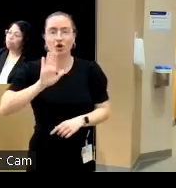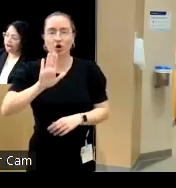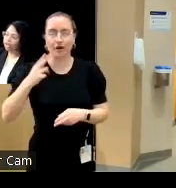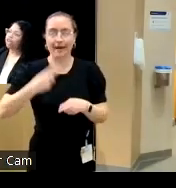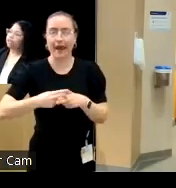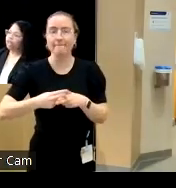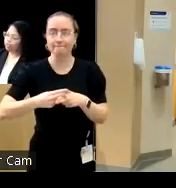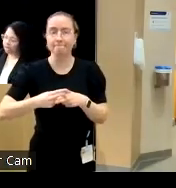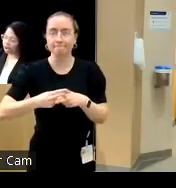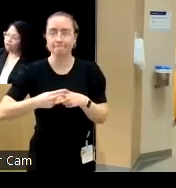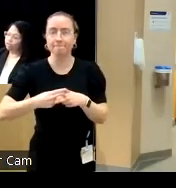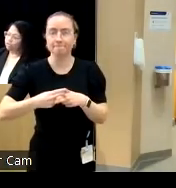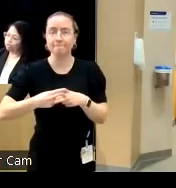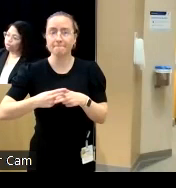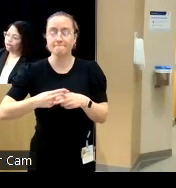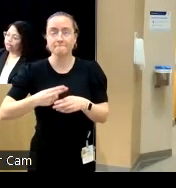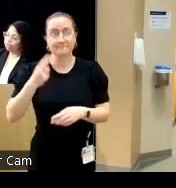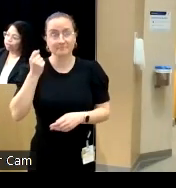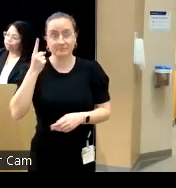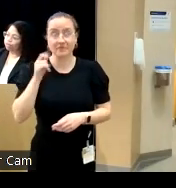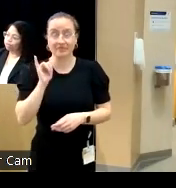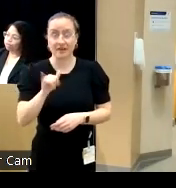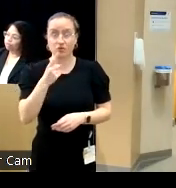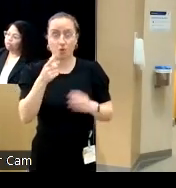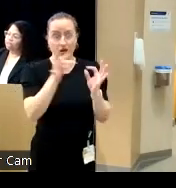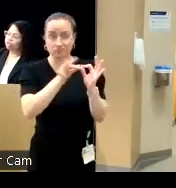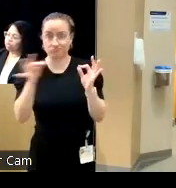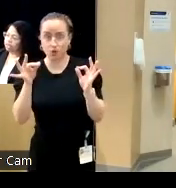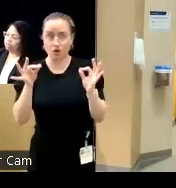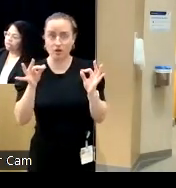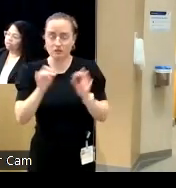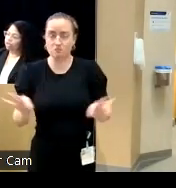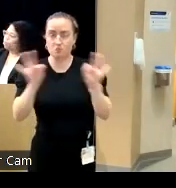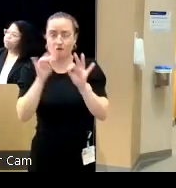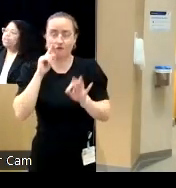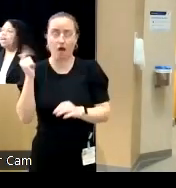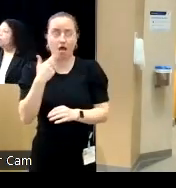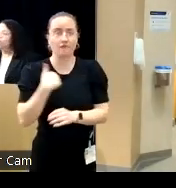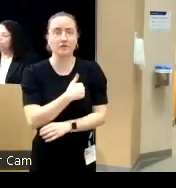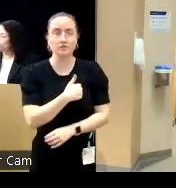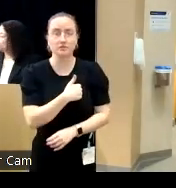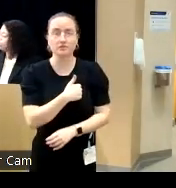a moniker that we all should adhere to because many of these young women we I don't know these